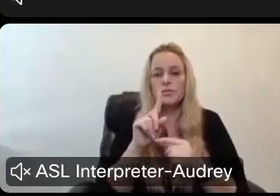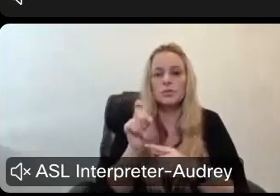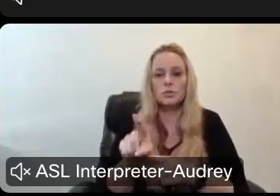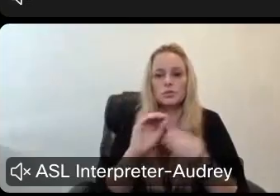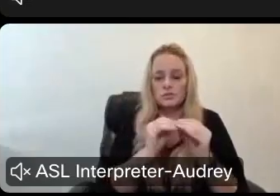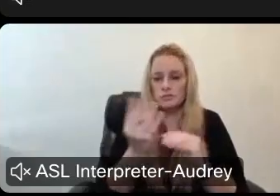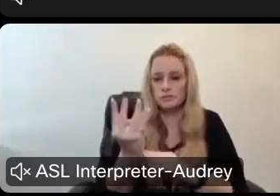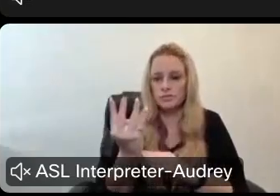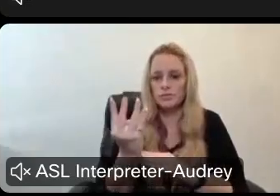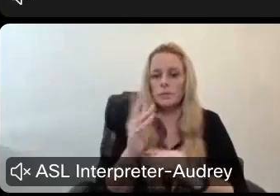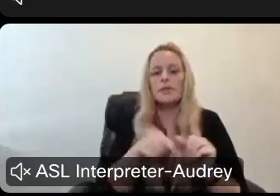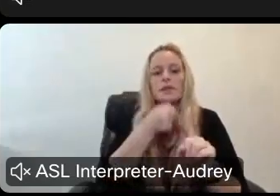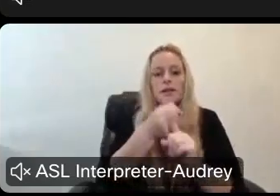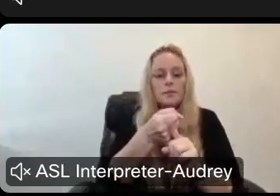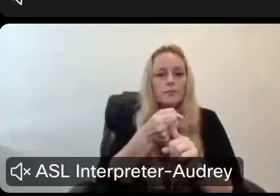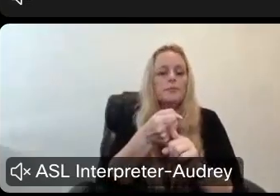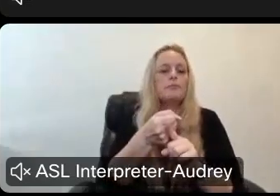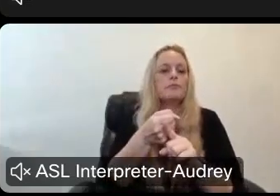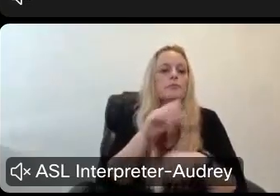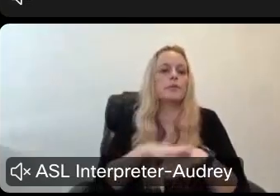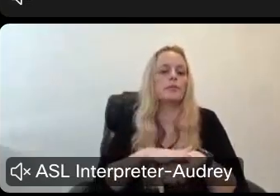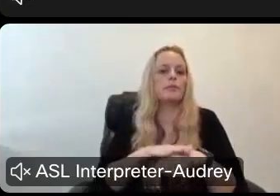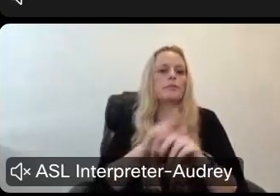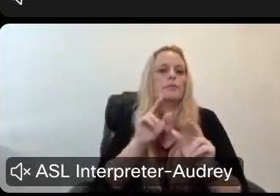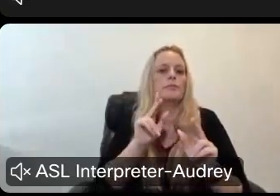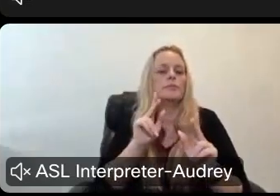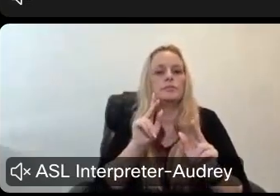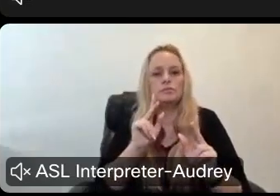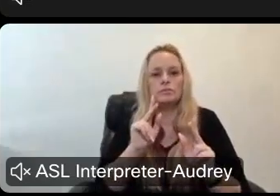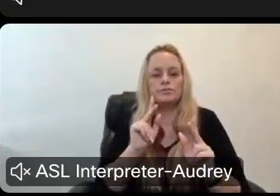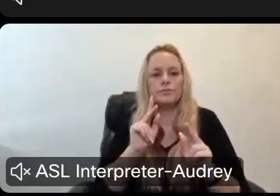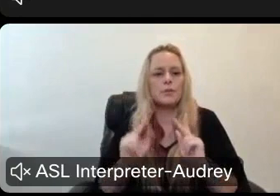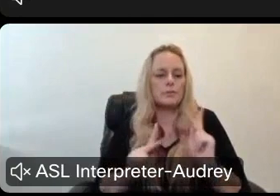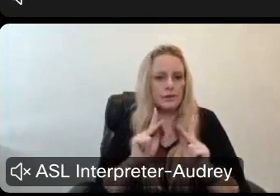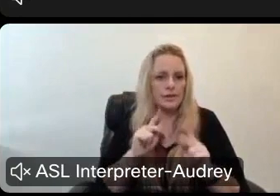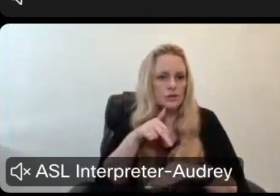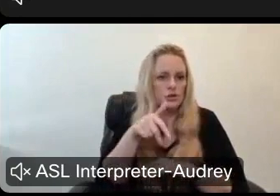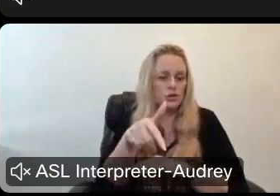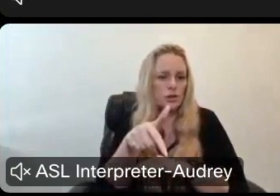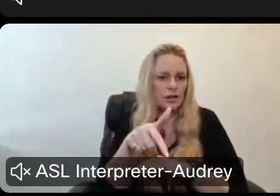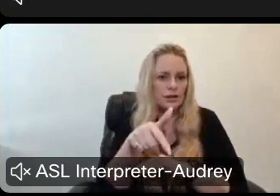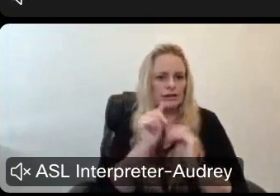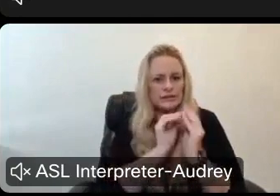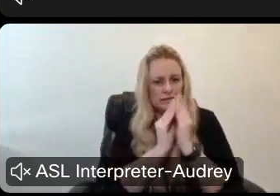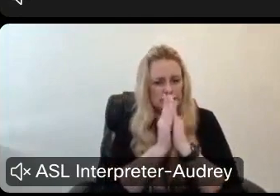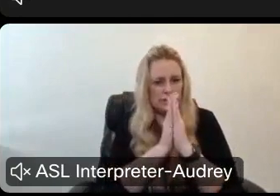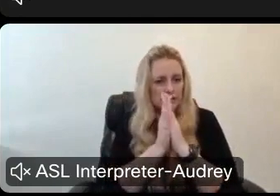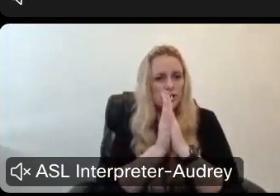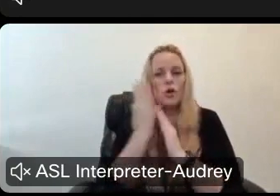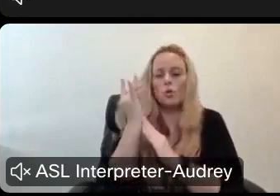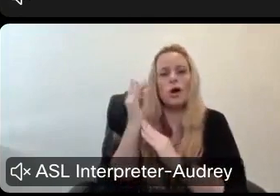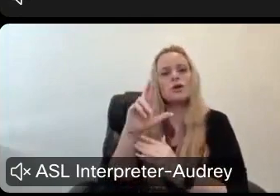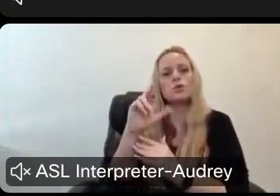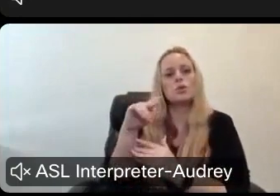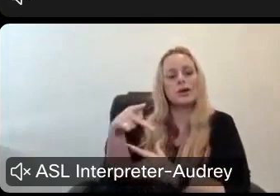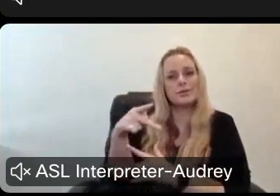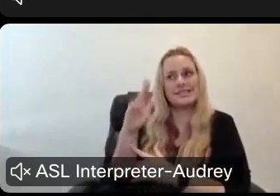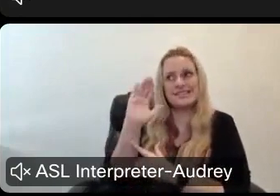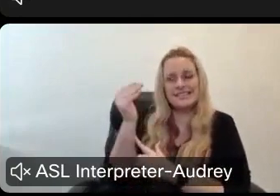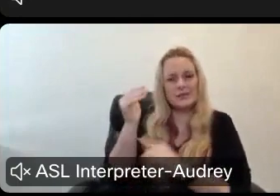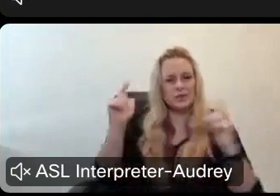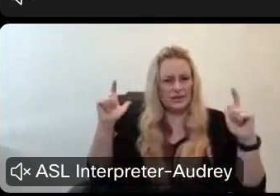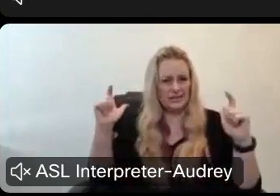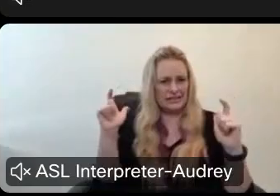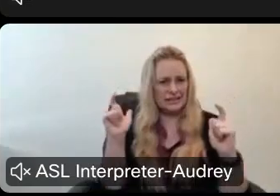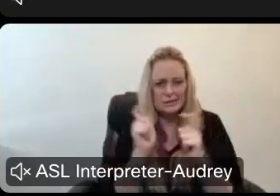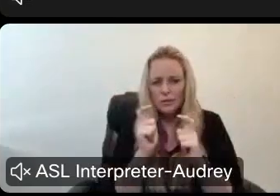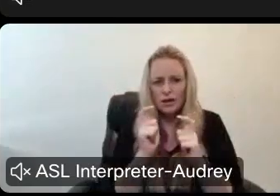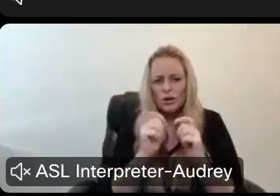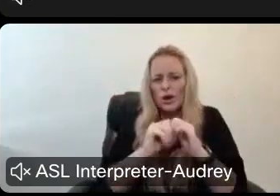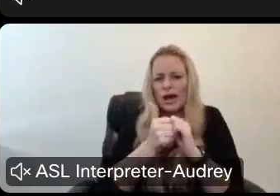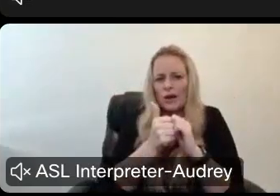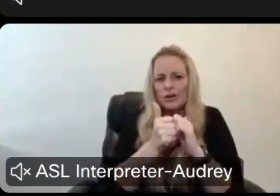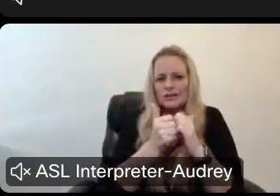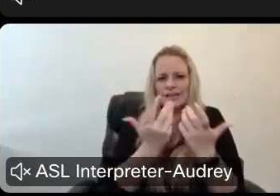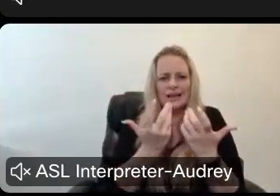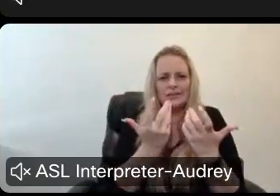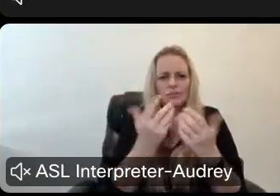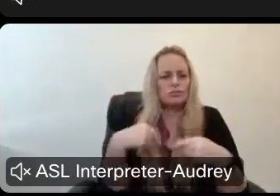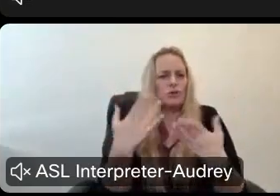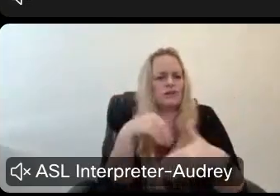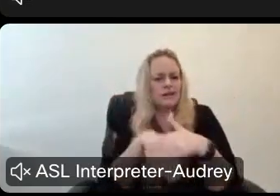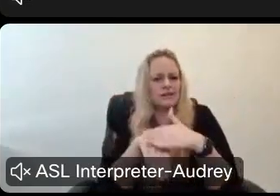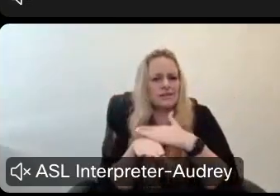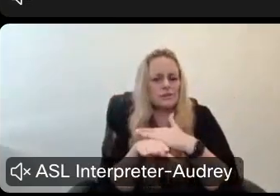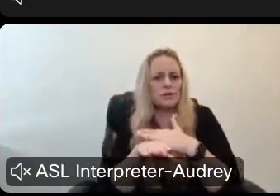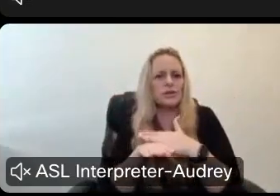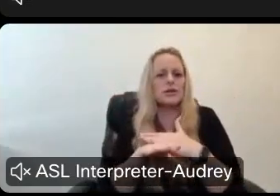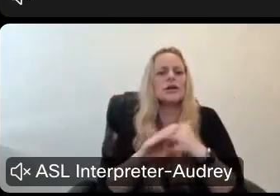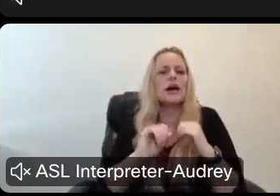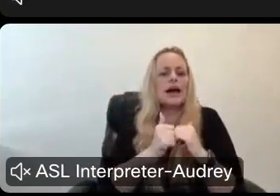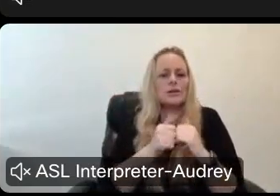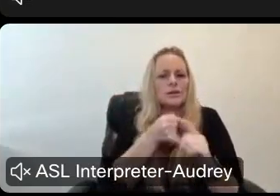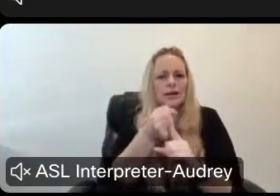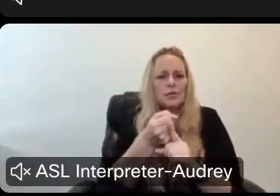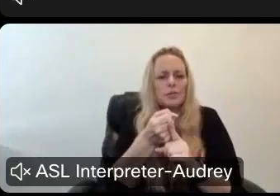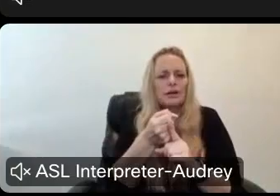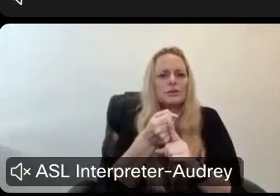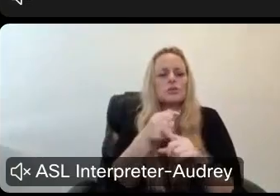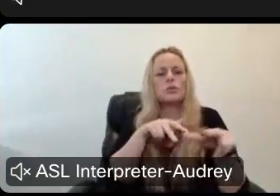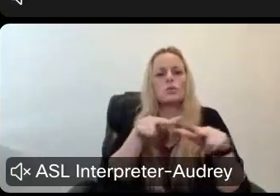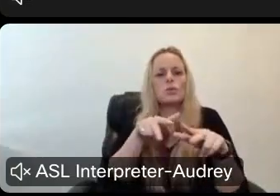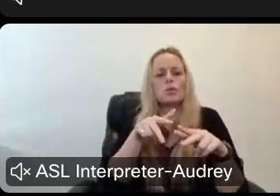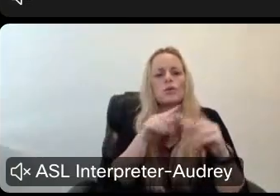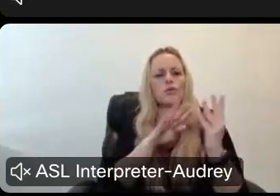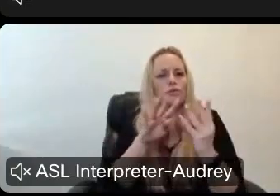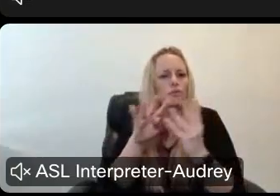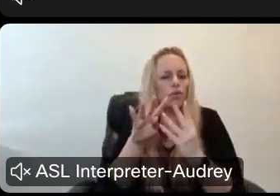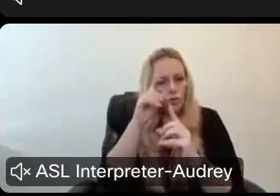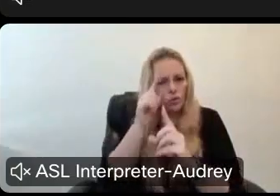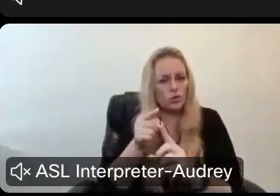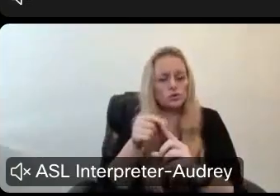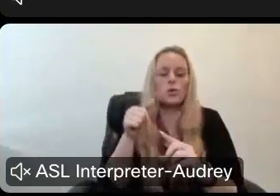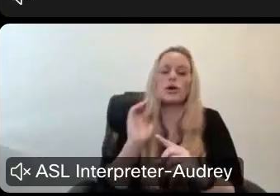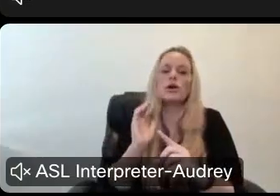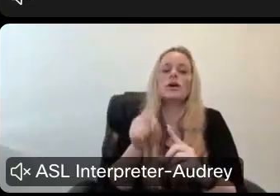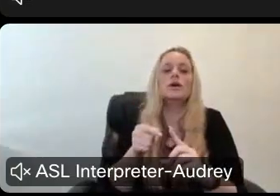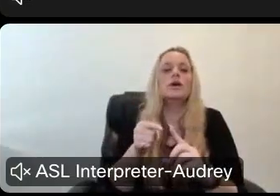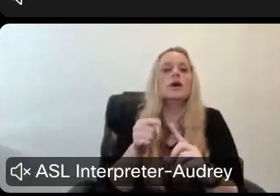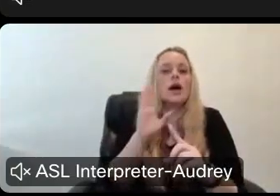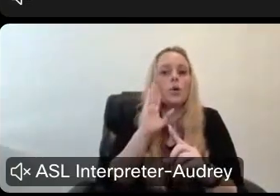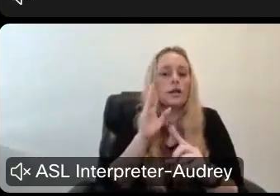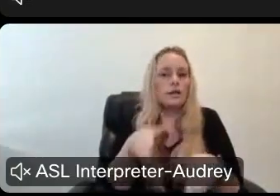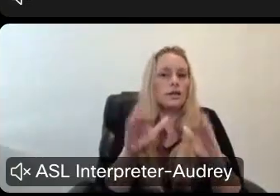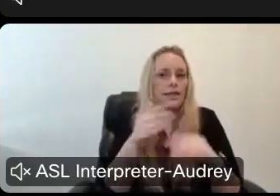Impact on pedestrian density. In pedestrian dense areas, why do some ramps appear to be shrinking in size? How does this align with accessibility and pedestrian flow goals? So in high traffic areas reduction will allow better placement of signals poles.